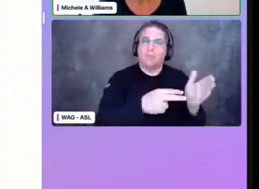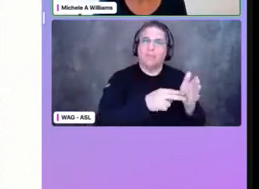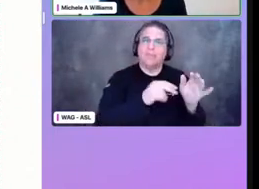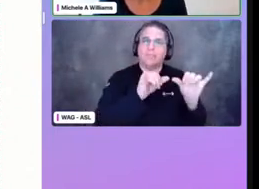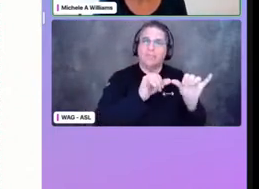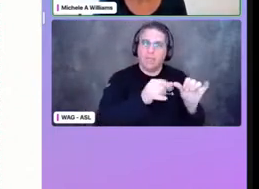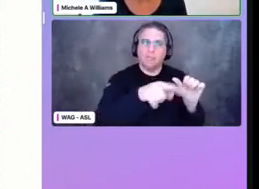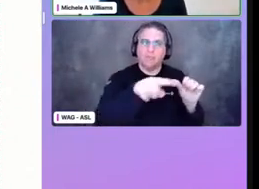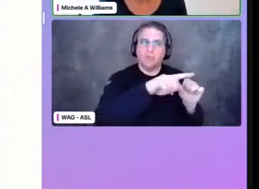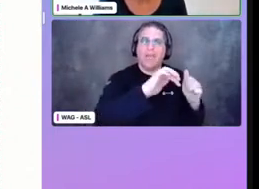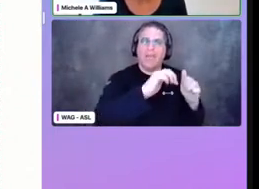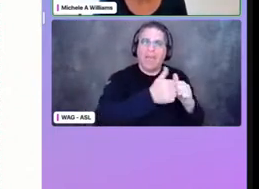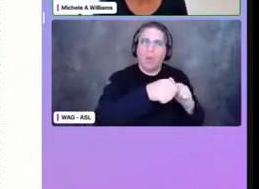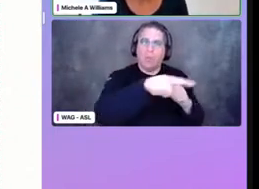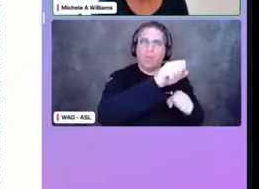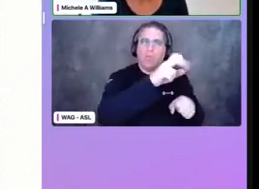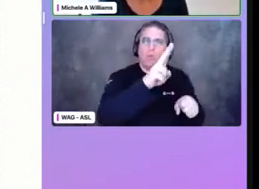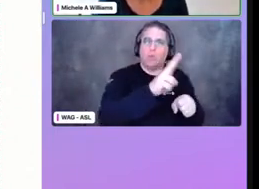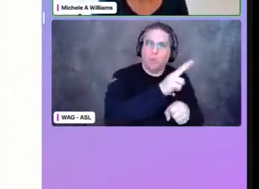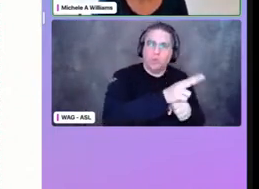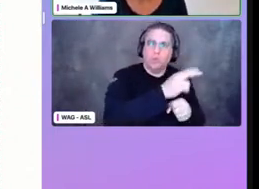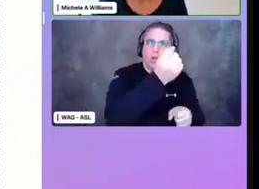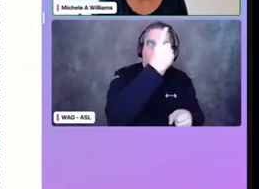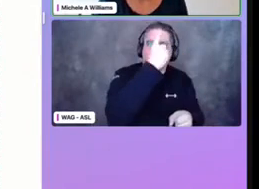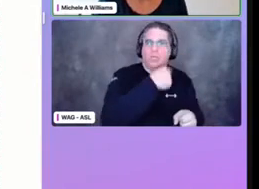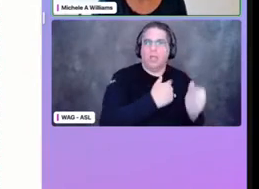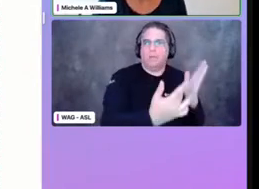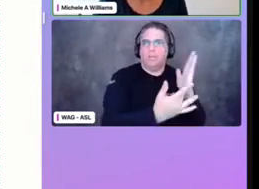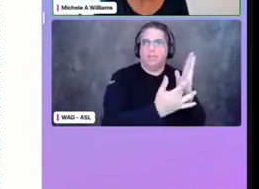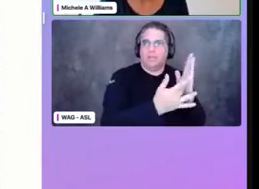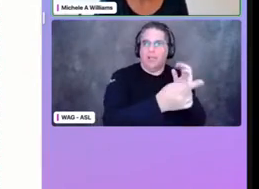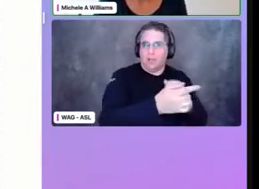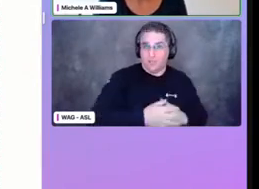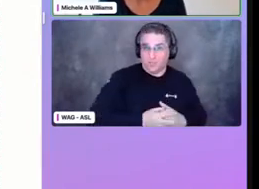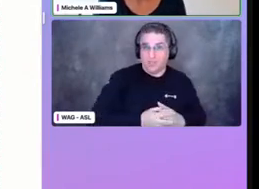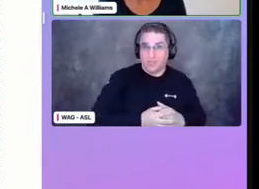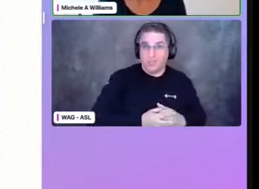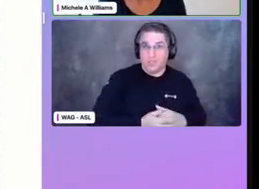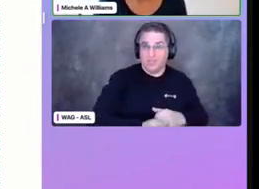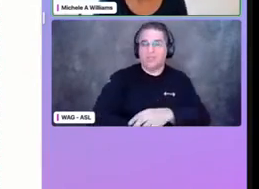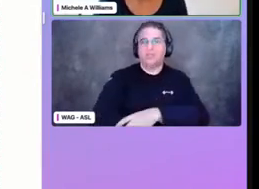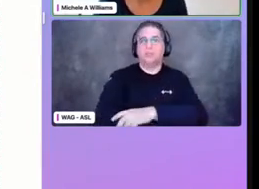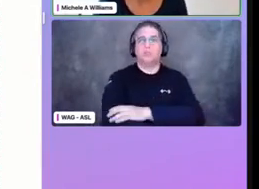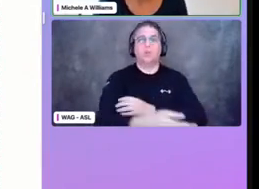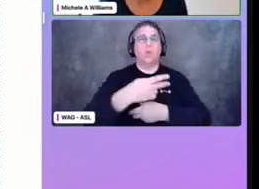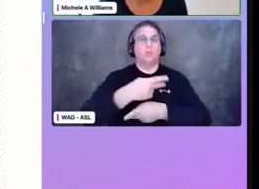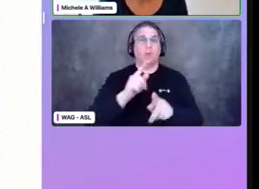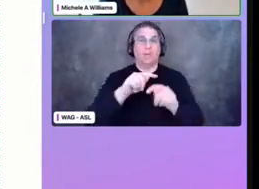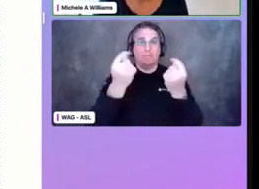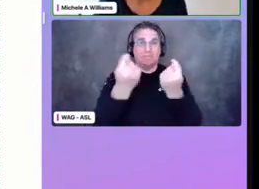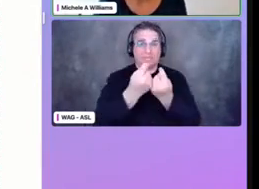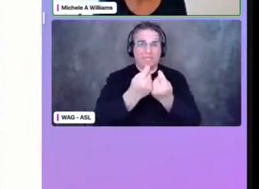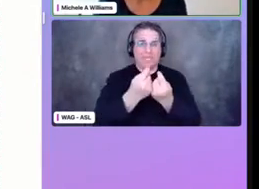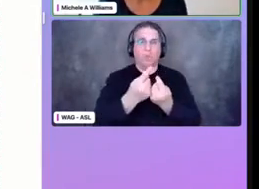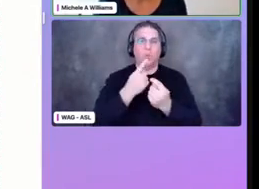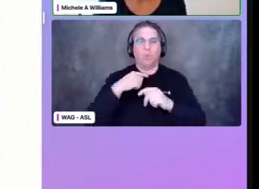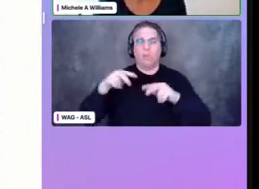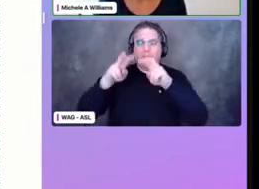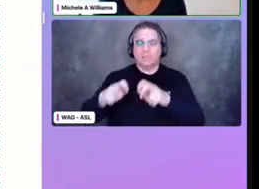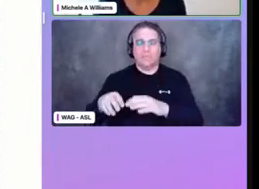technology. Usability, is a fund ability measure of the usefulness and understandability of the